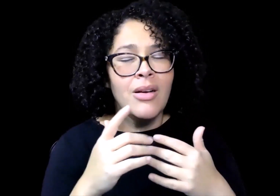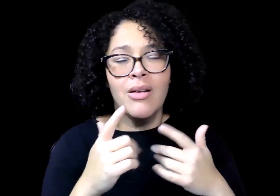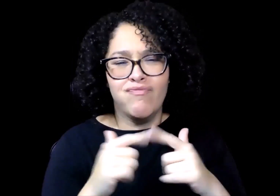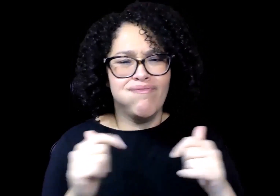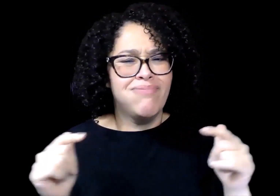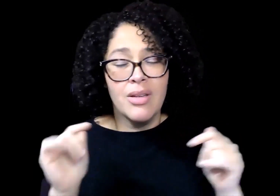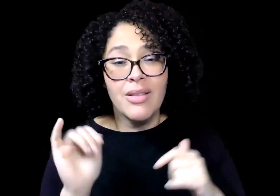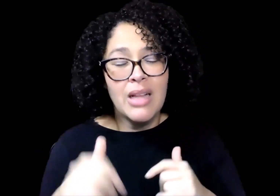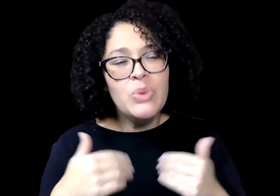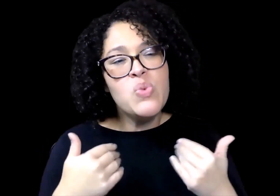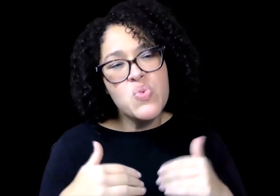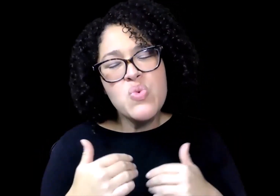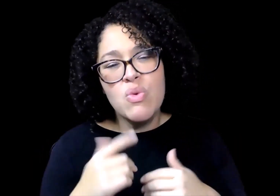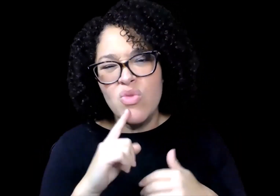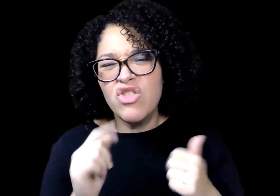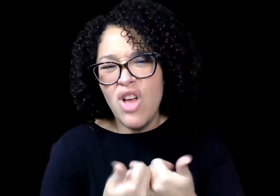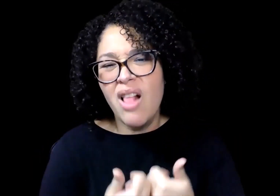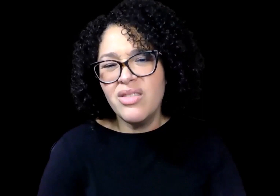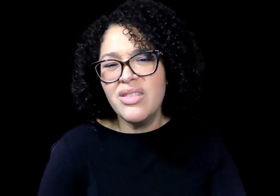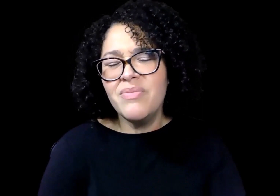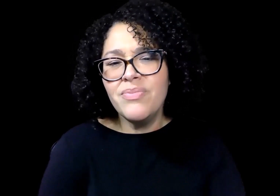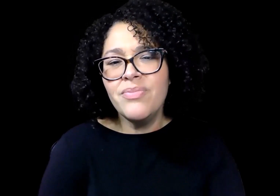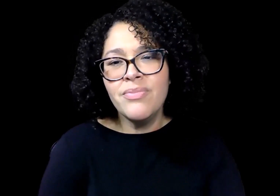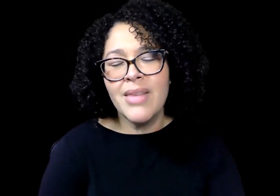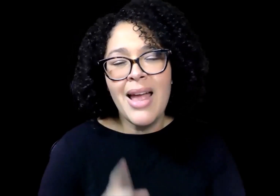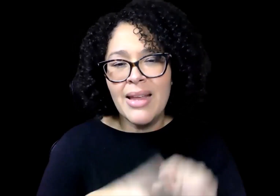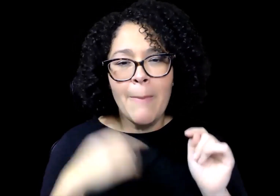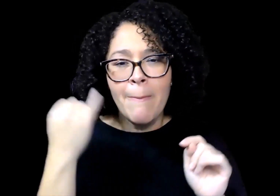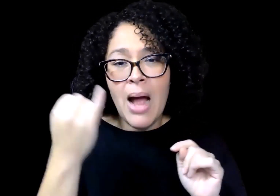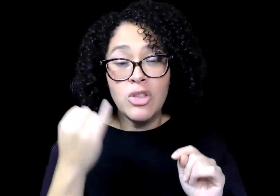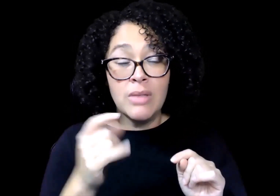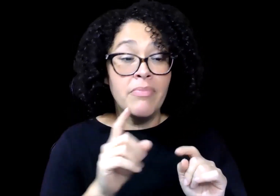to guide them and help them but it's really a challenge